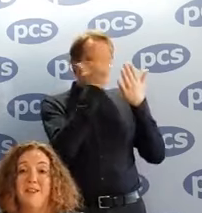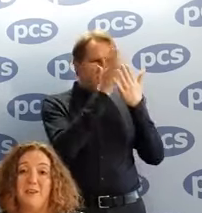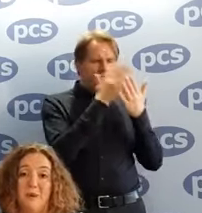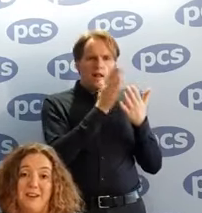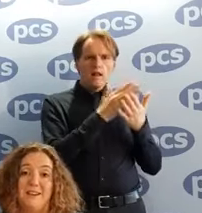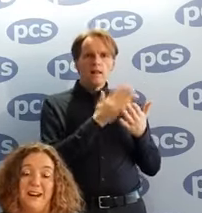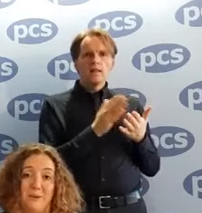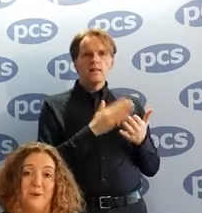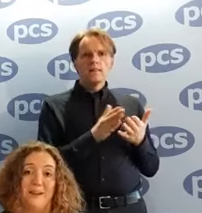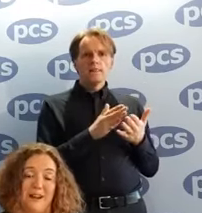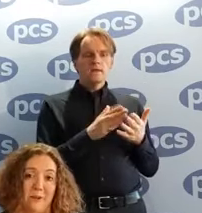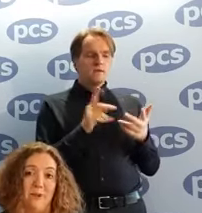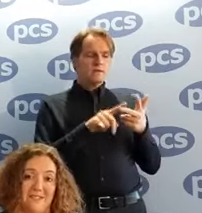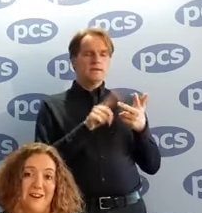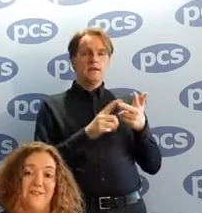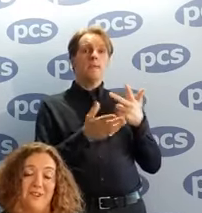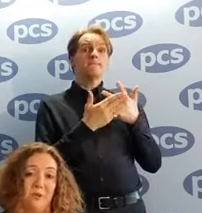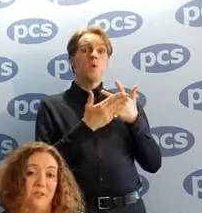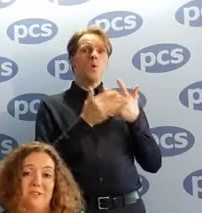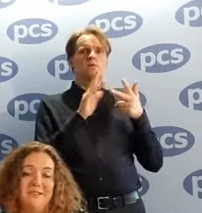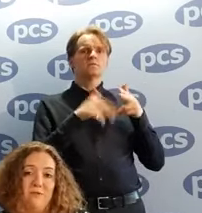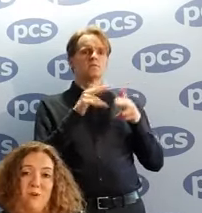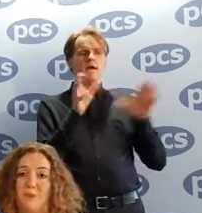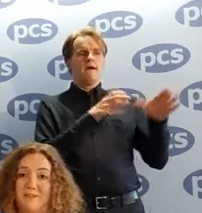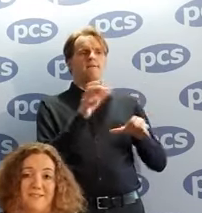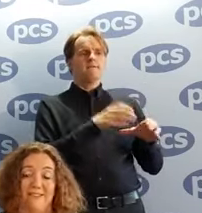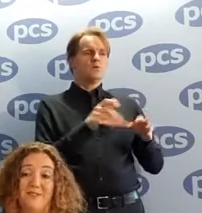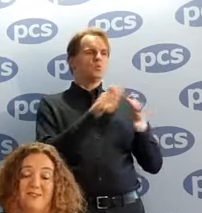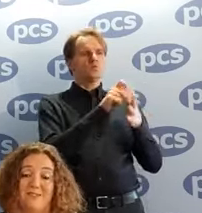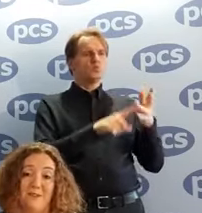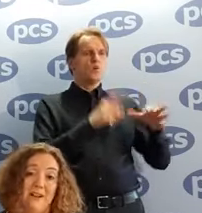that we need adequate staffing in order to deliver a quality service so